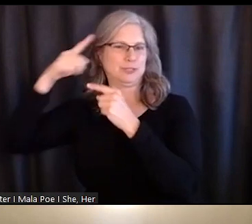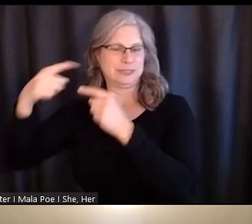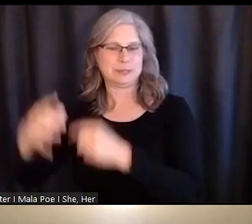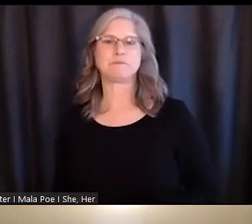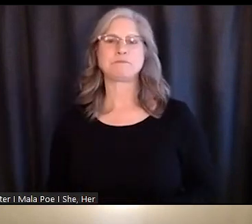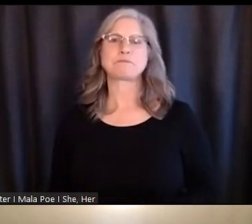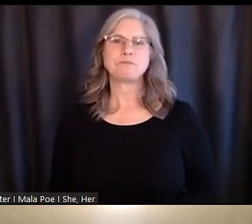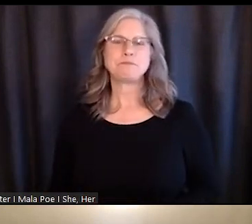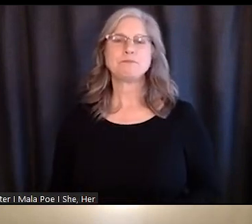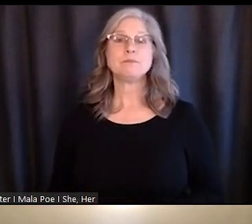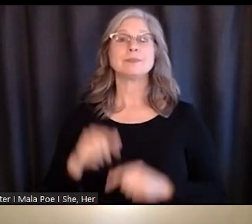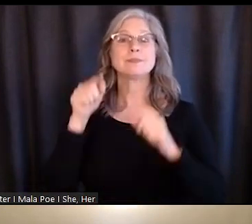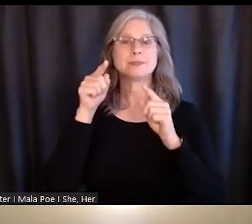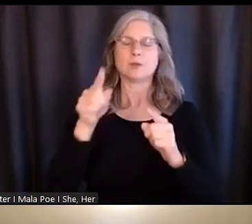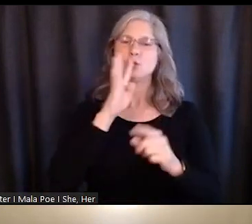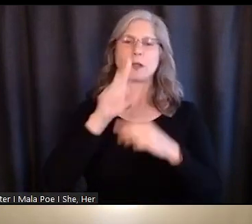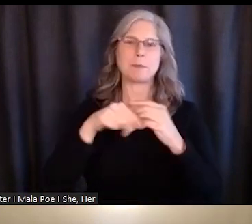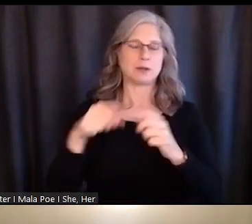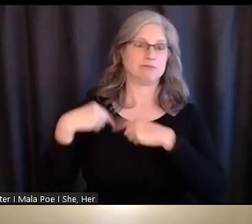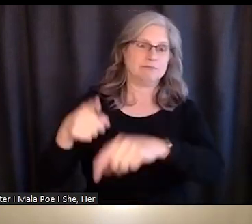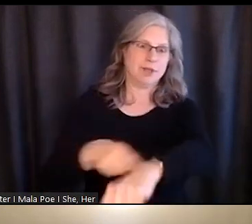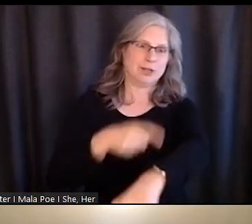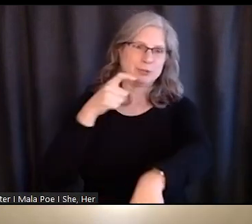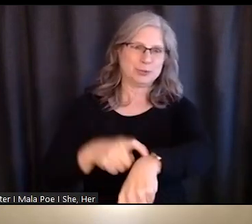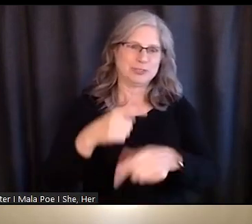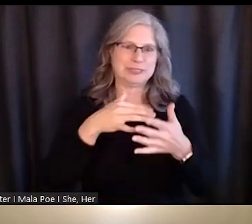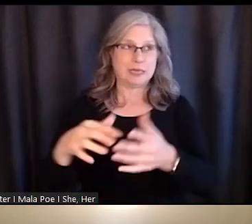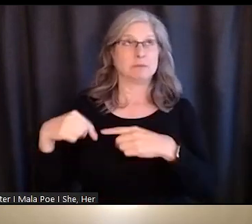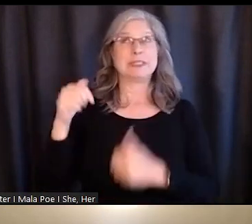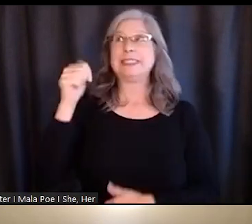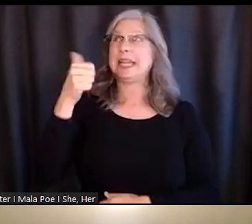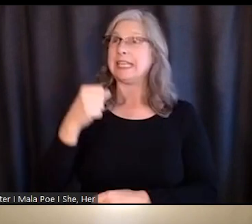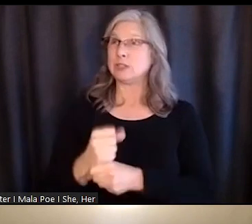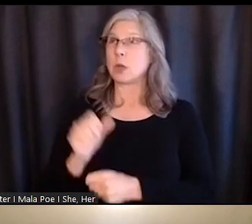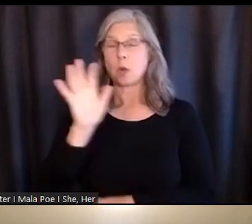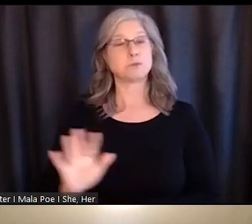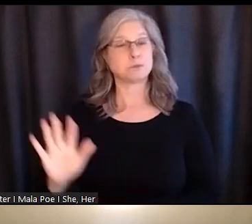we've been conducting over the last ten years or so - actually started about ten years or so ago -